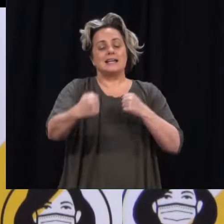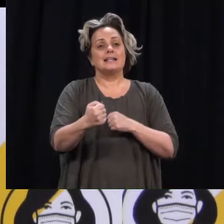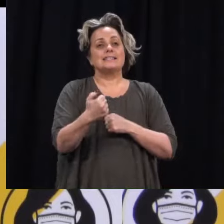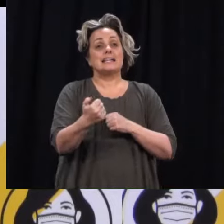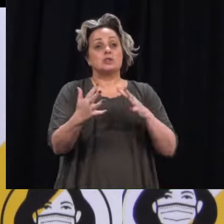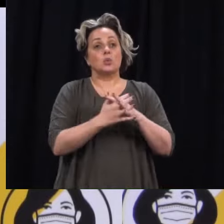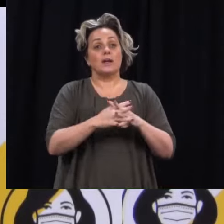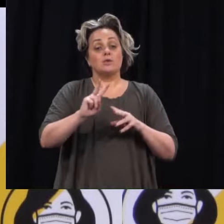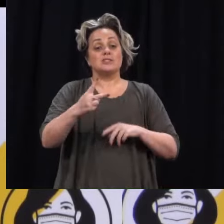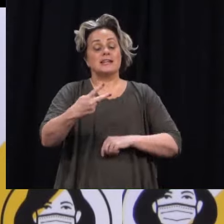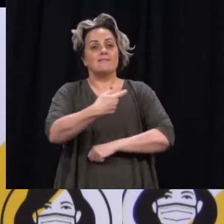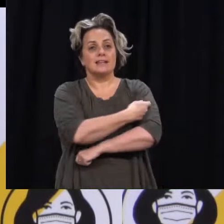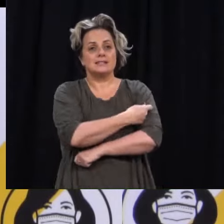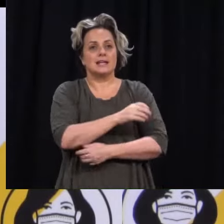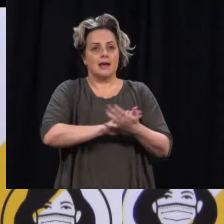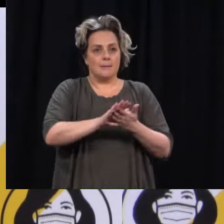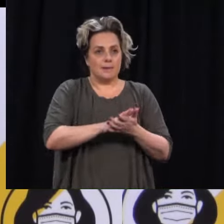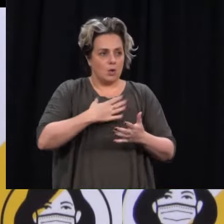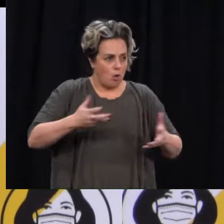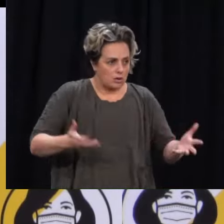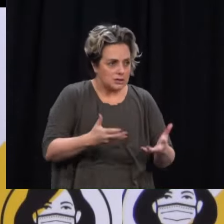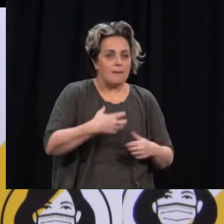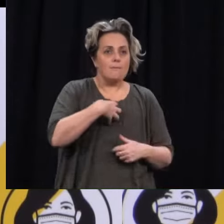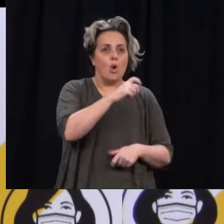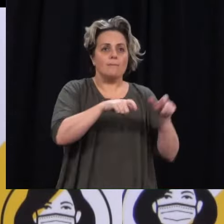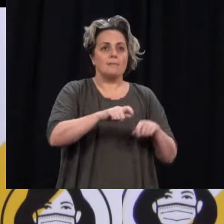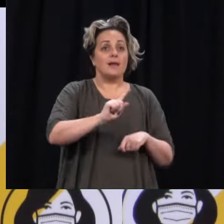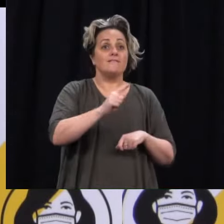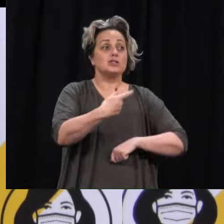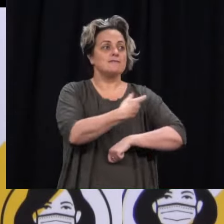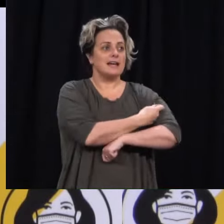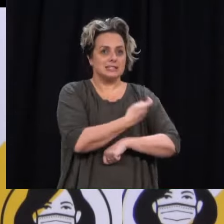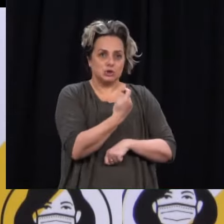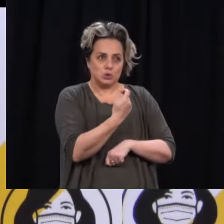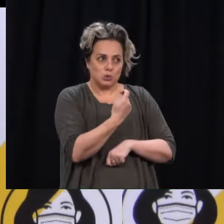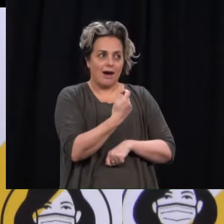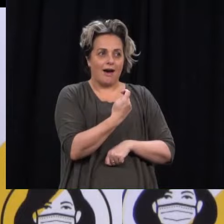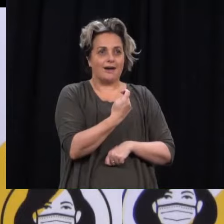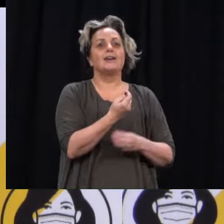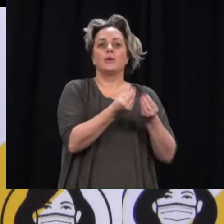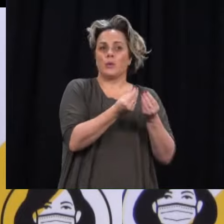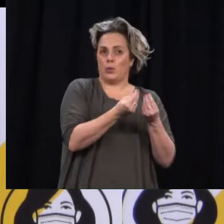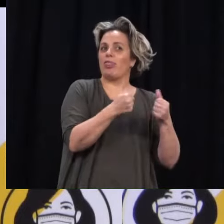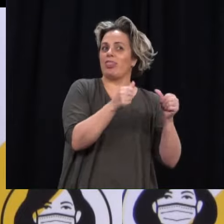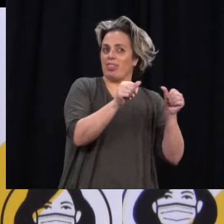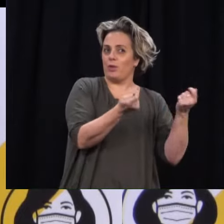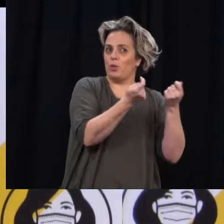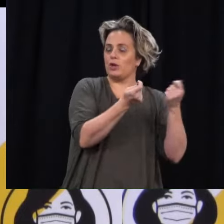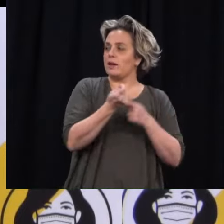government decided to extend the interval from three to six weeks was to allow a greater